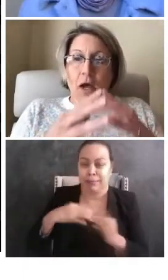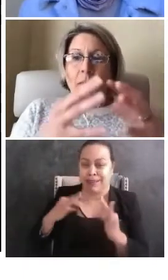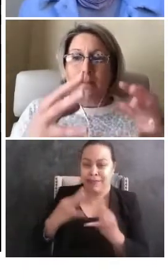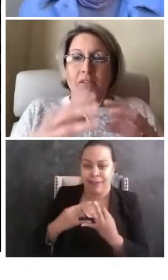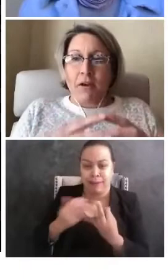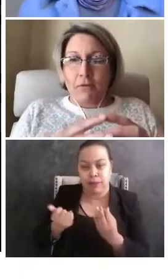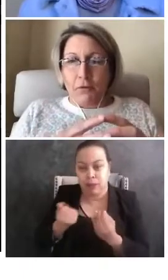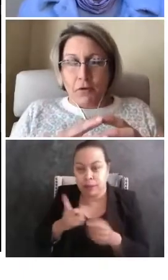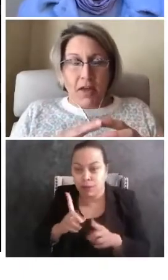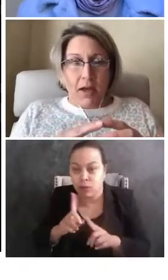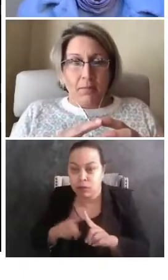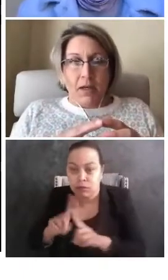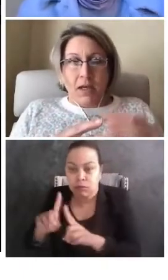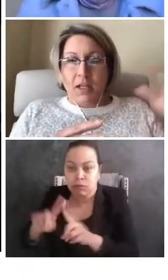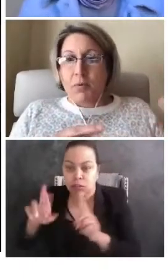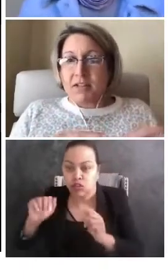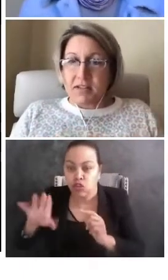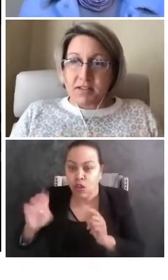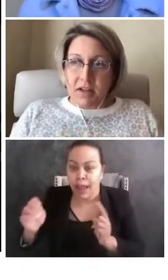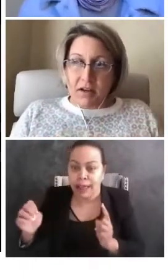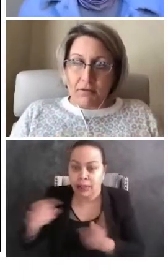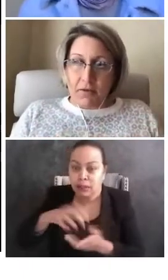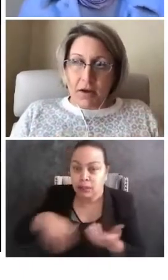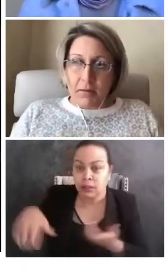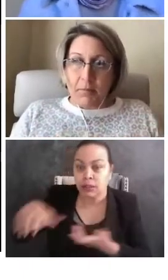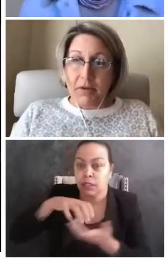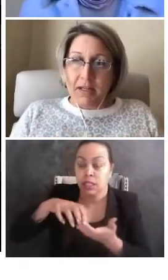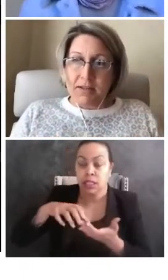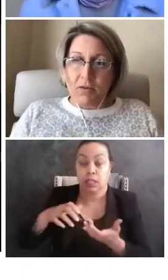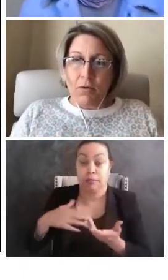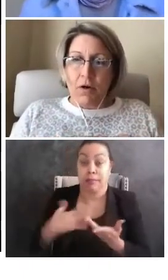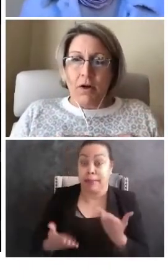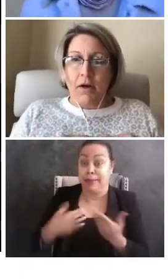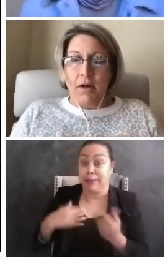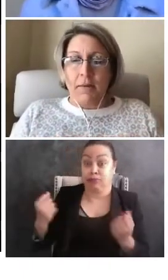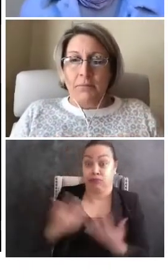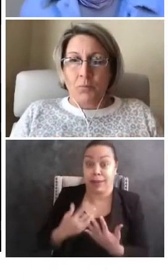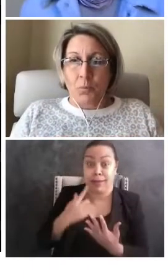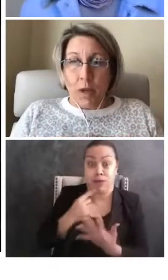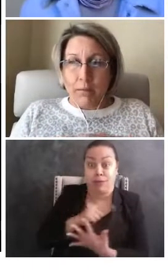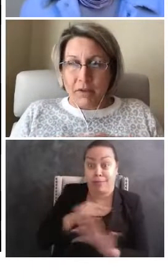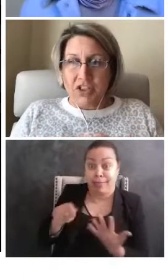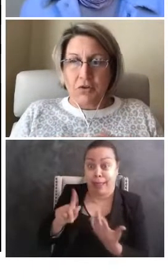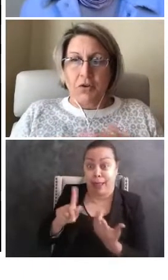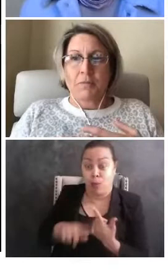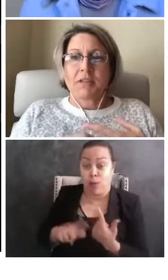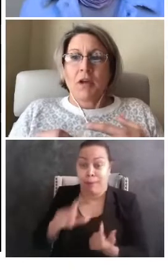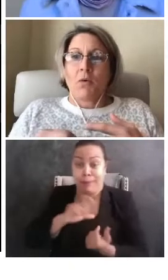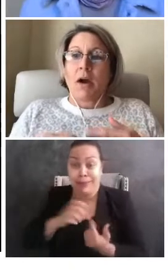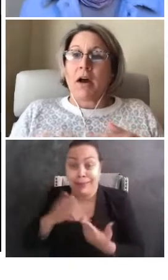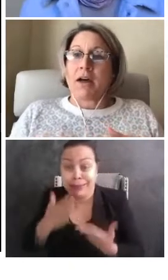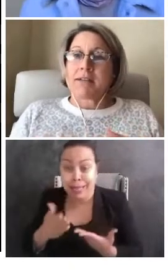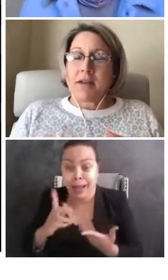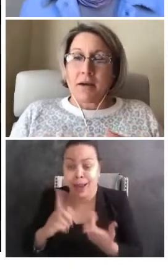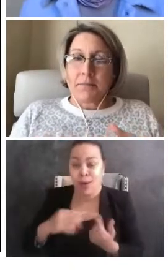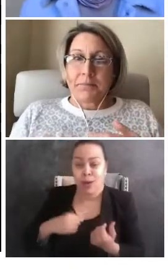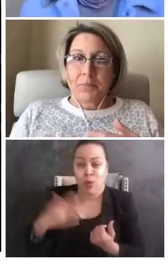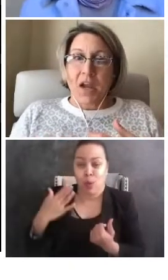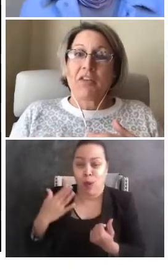So I might be fearful for them in the presence of police and white militia groups whereas